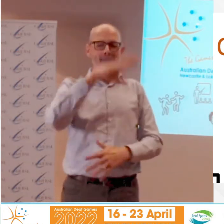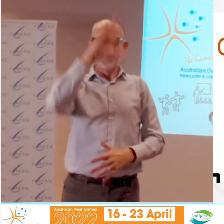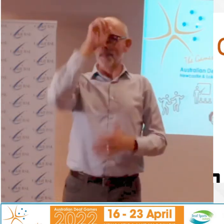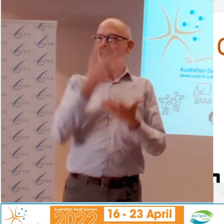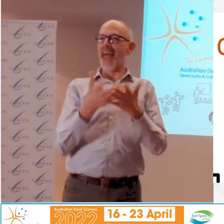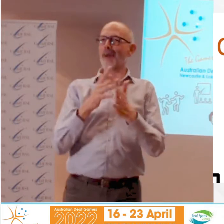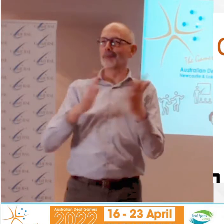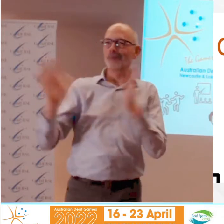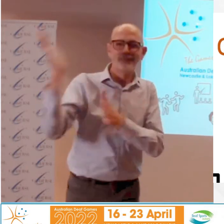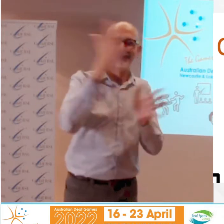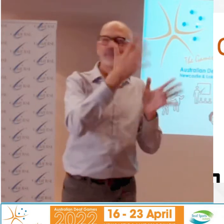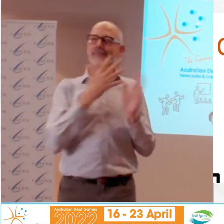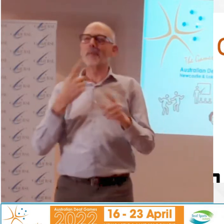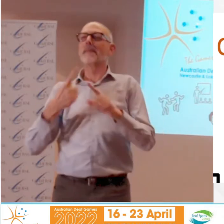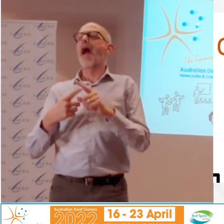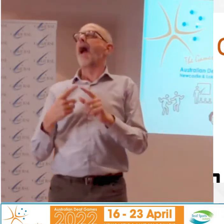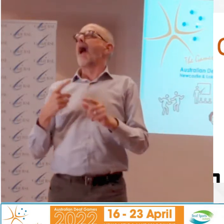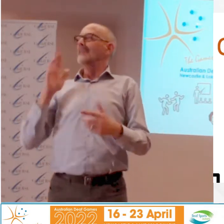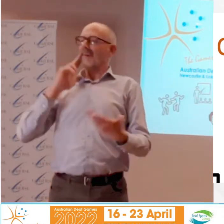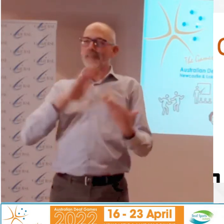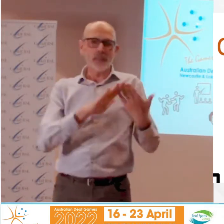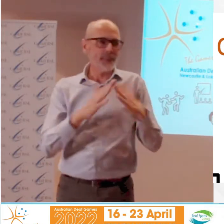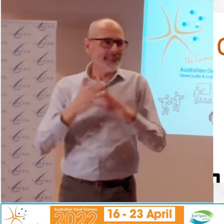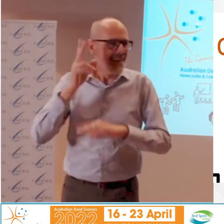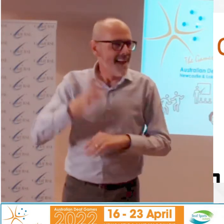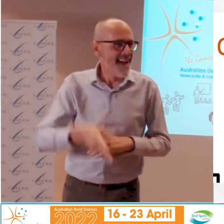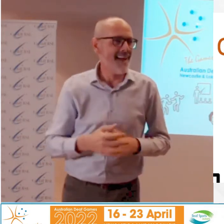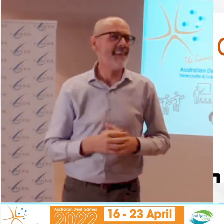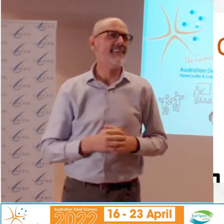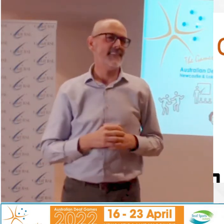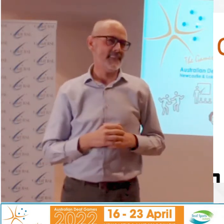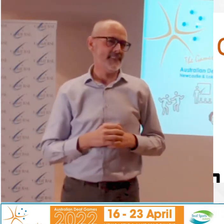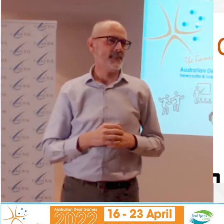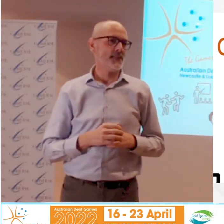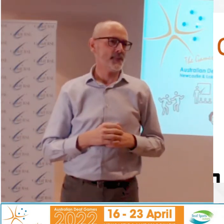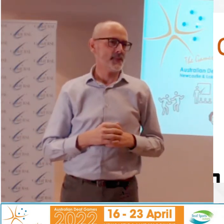and remember how to socialise catch up with old friends and see everybody again